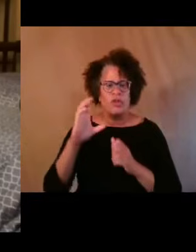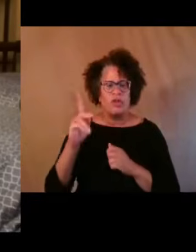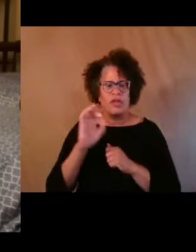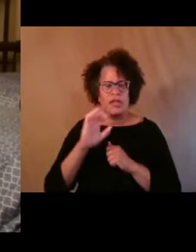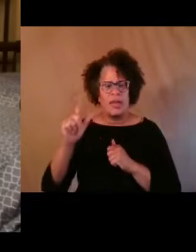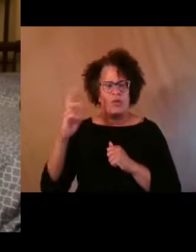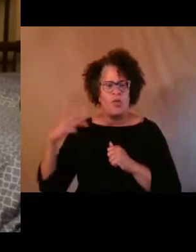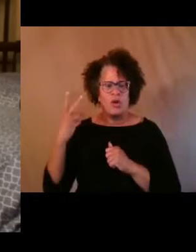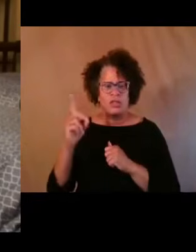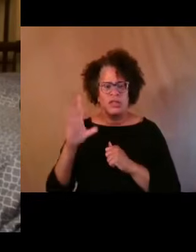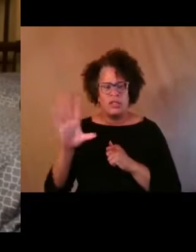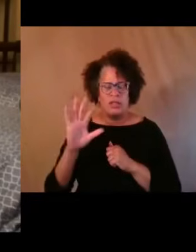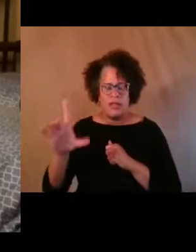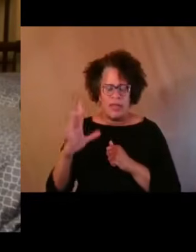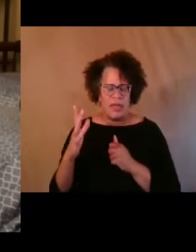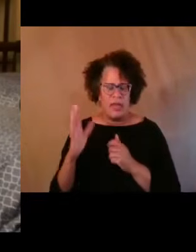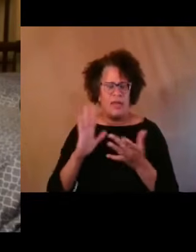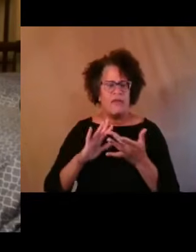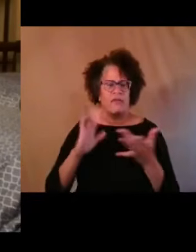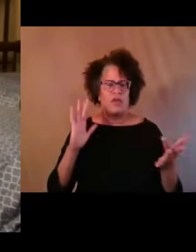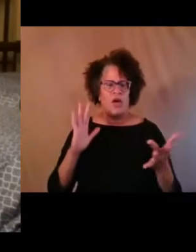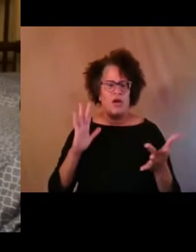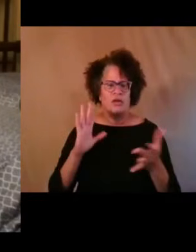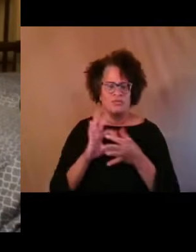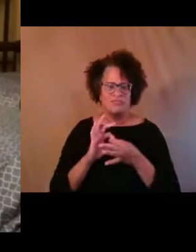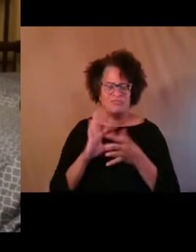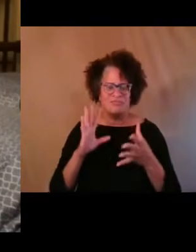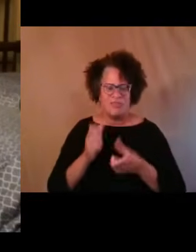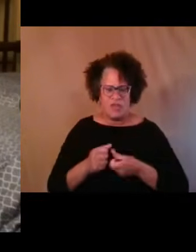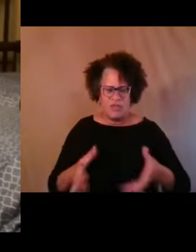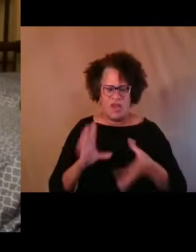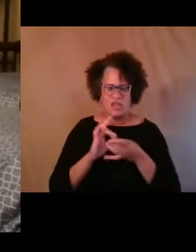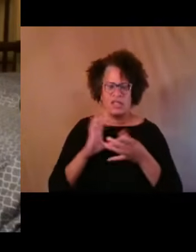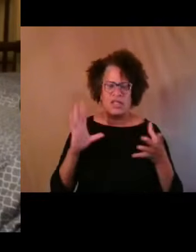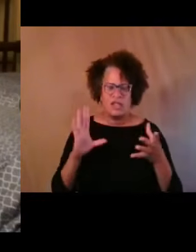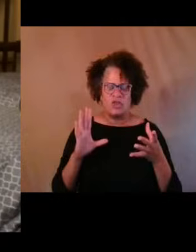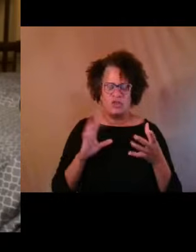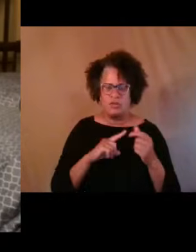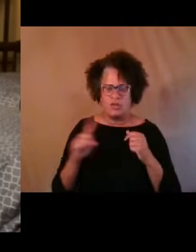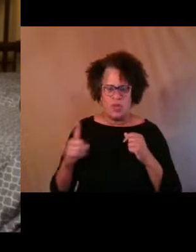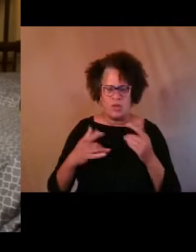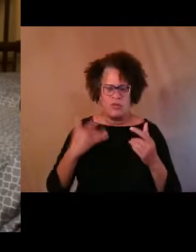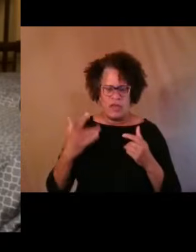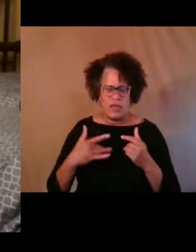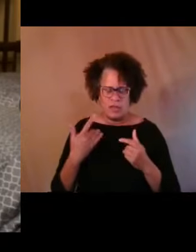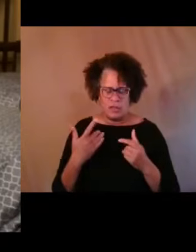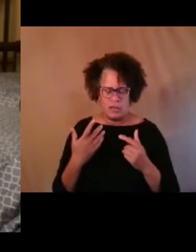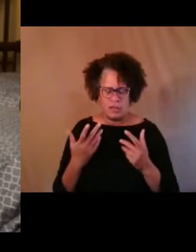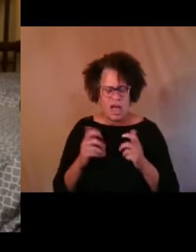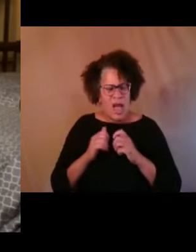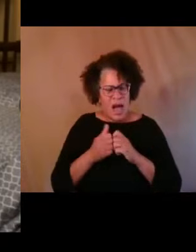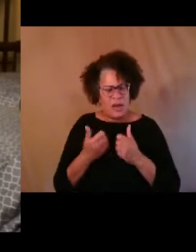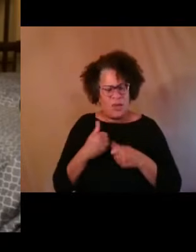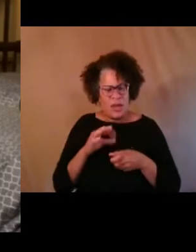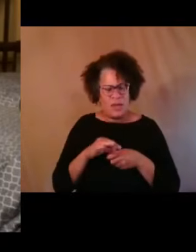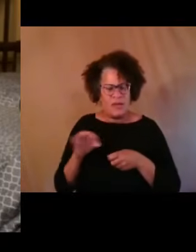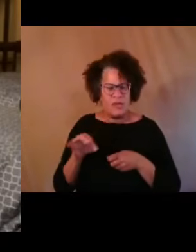and they've lost connection to them. And so the question around how do we have a spiritual renewal,